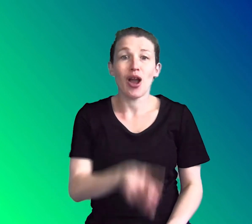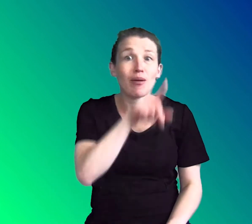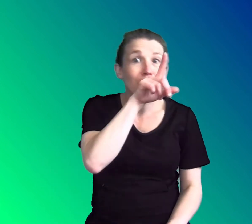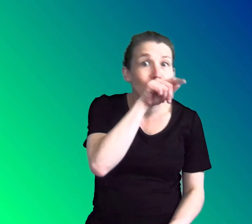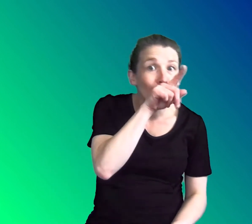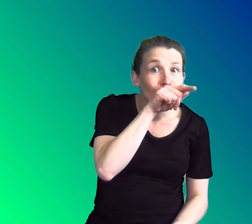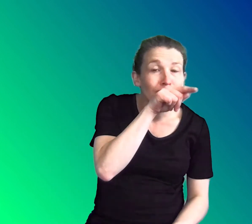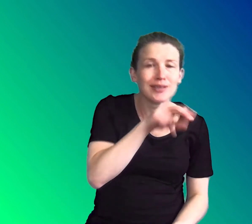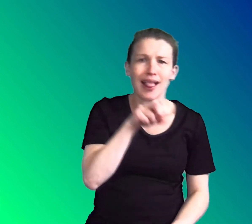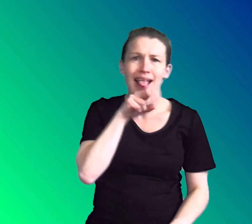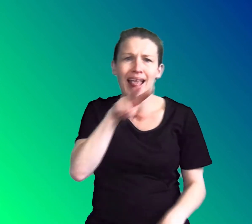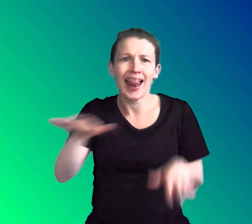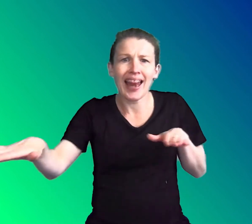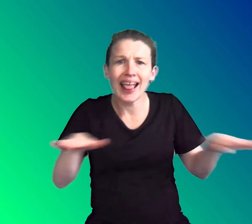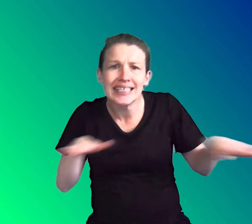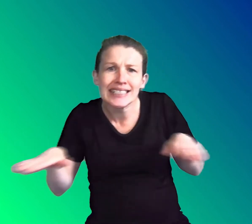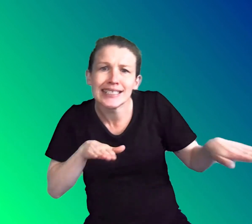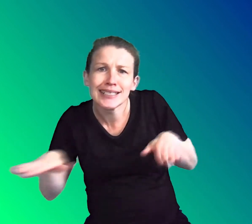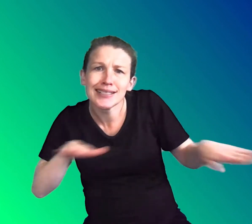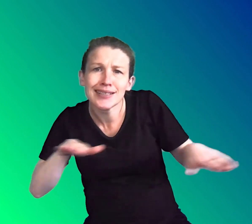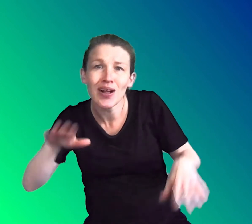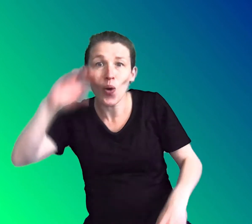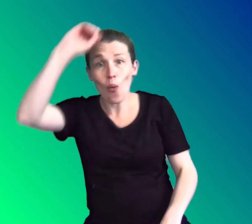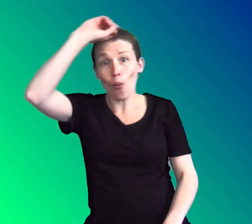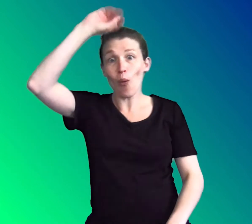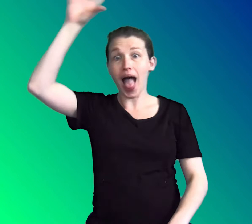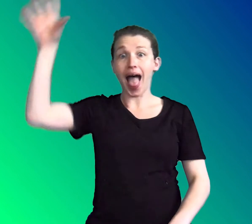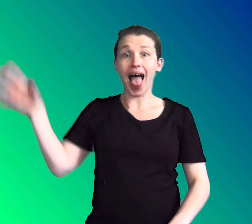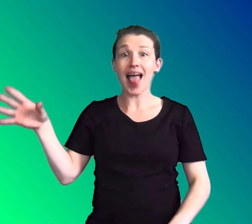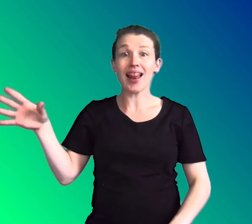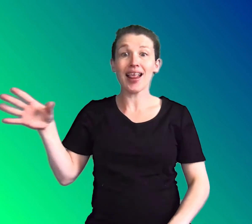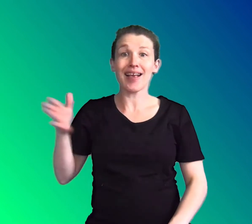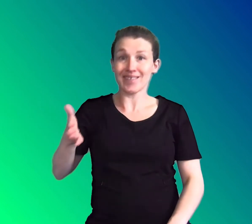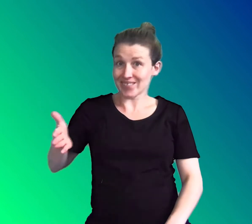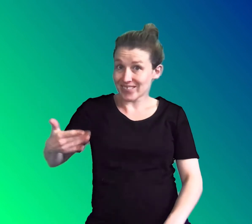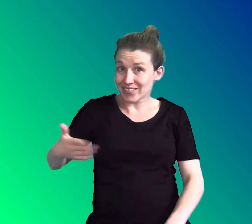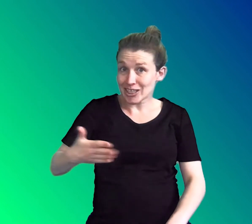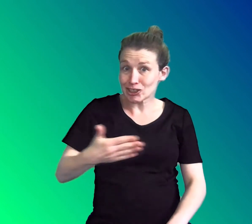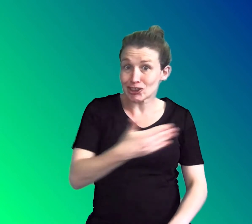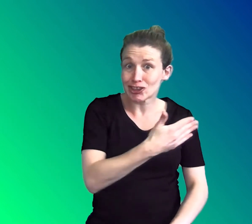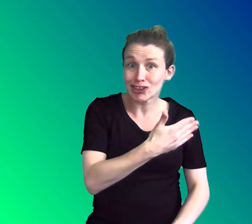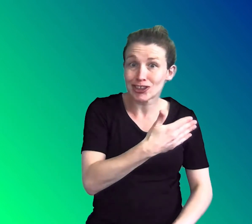We have birds, lizards, whales, fish,